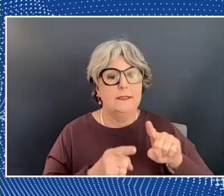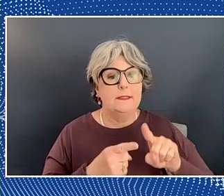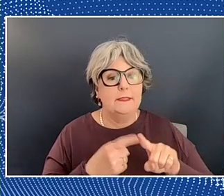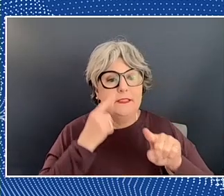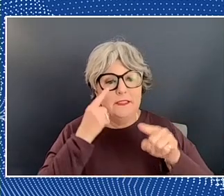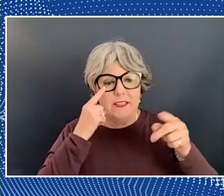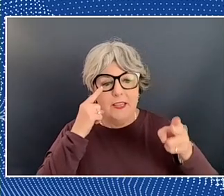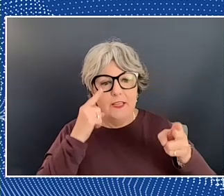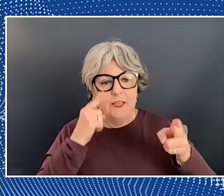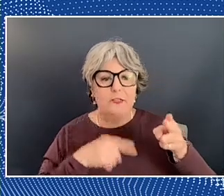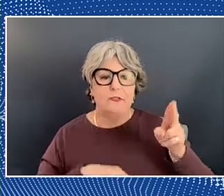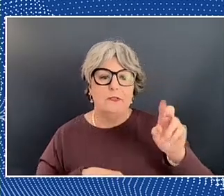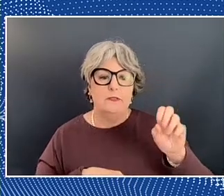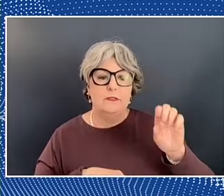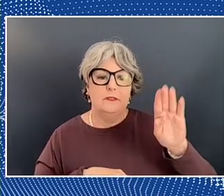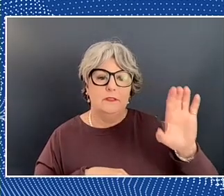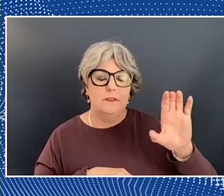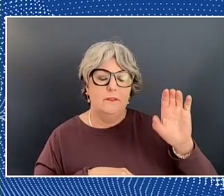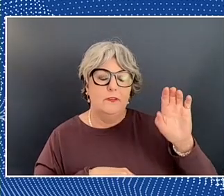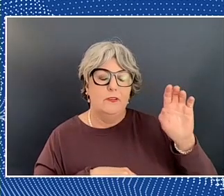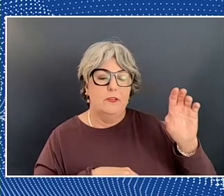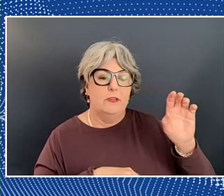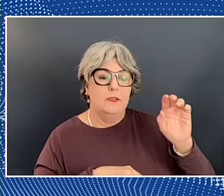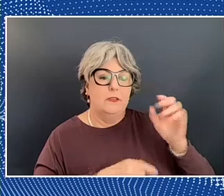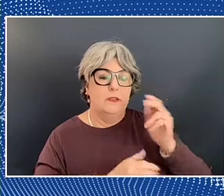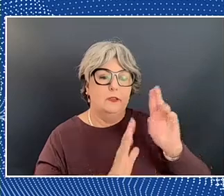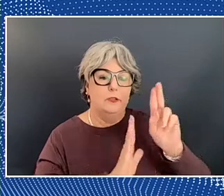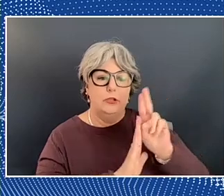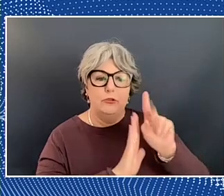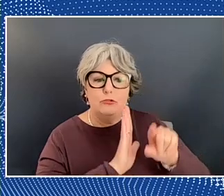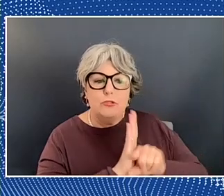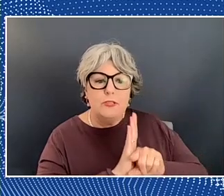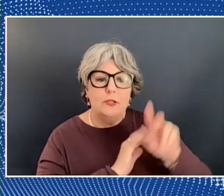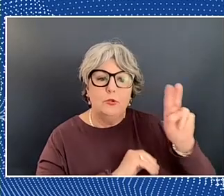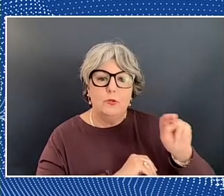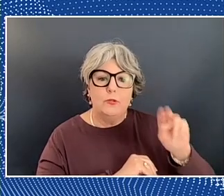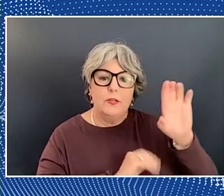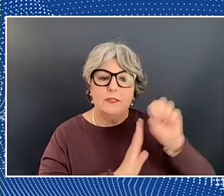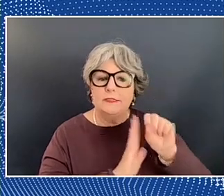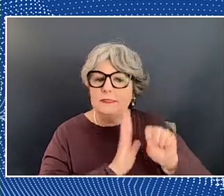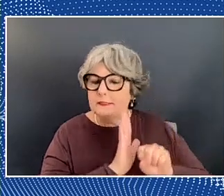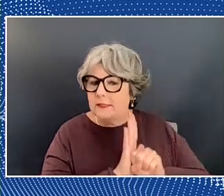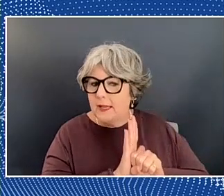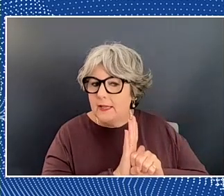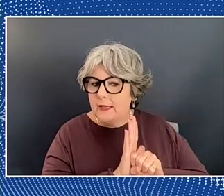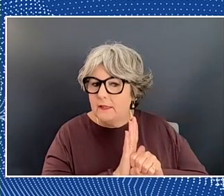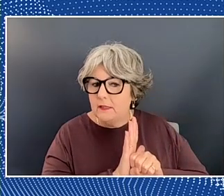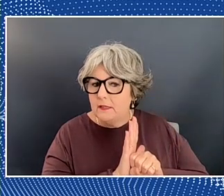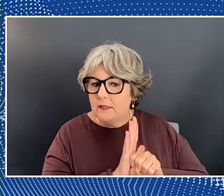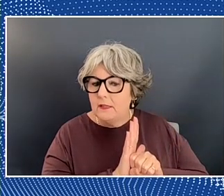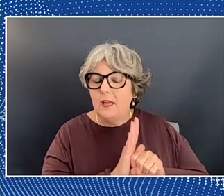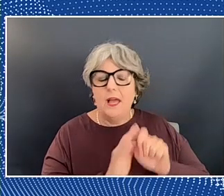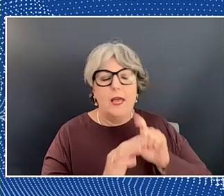for undergraduate and the North Carolina state director at Rise. I am deeply committed to advocating for